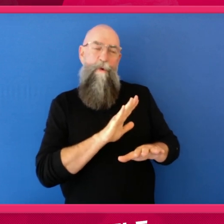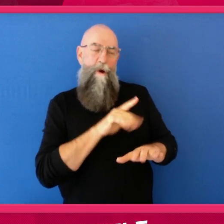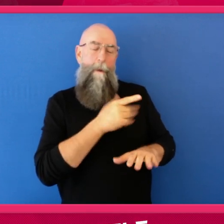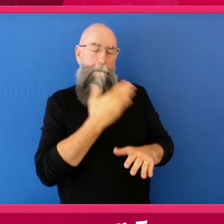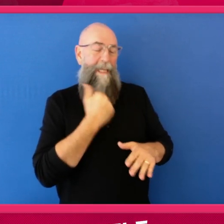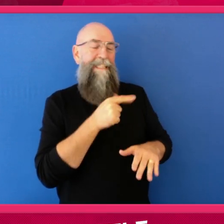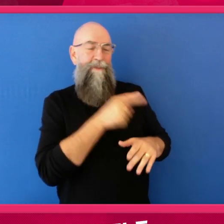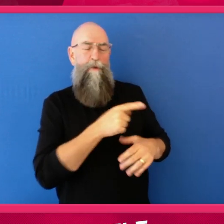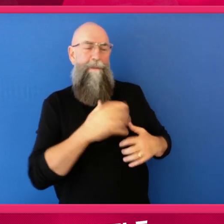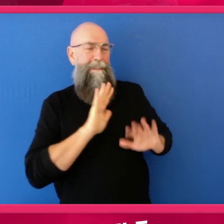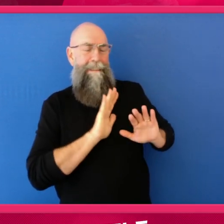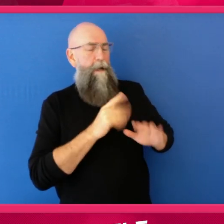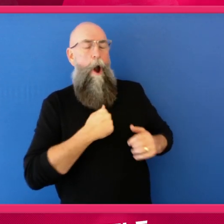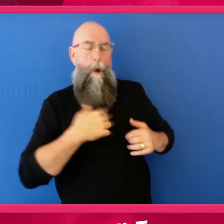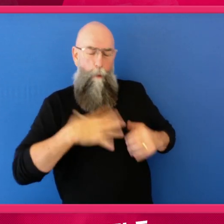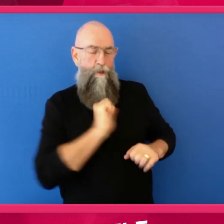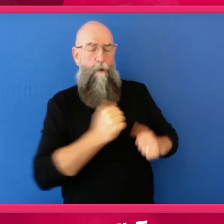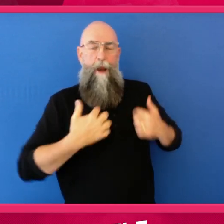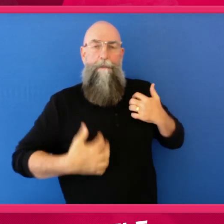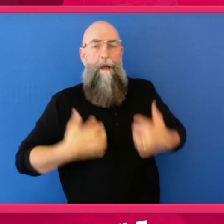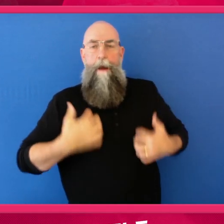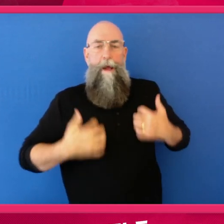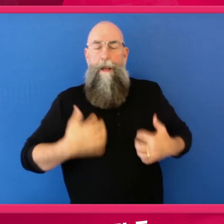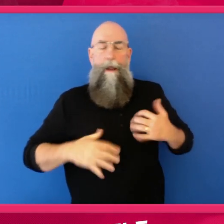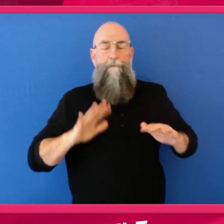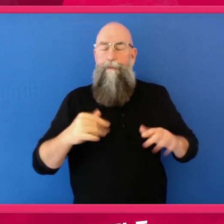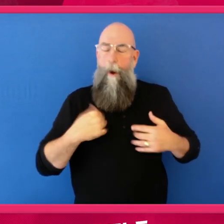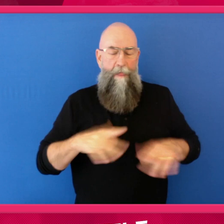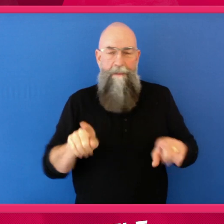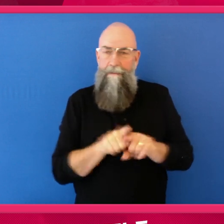I don't want it. Don't you bring that here. I want enthusiasm always at Kurt Fearnley